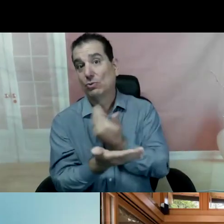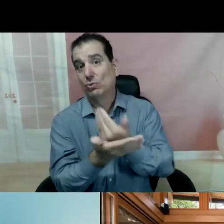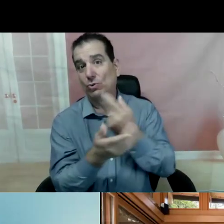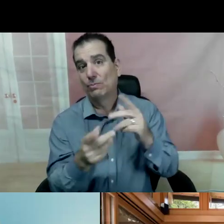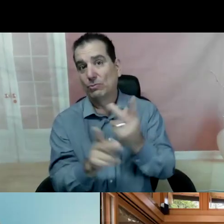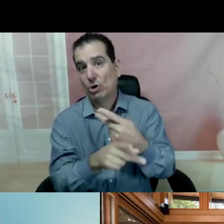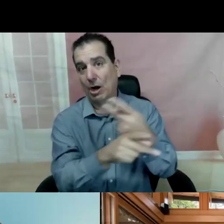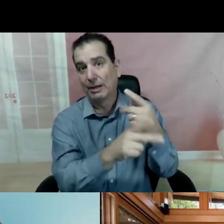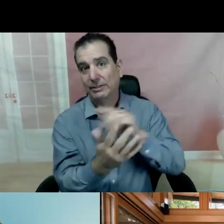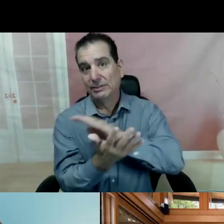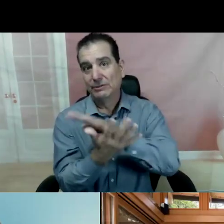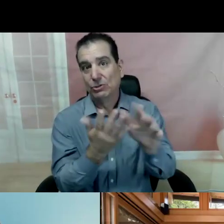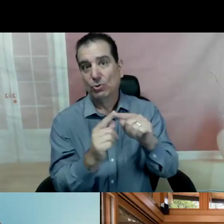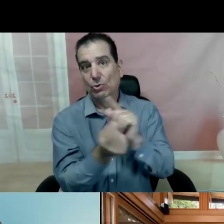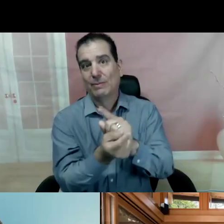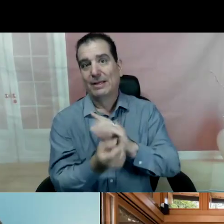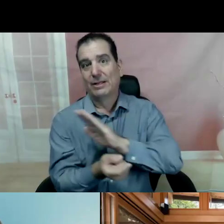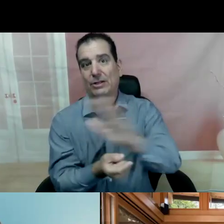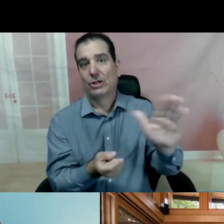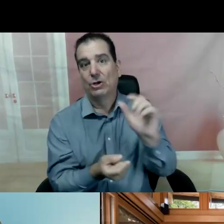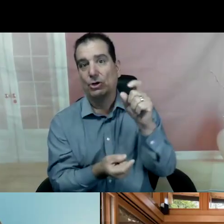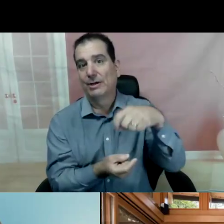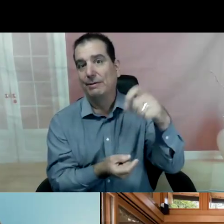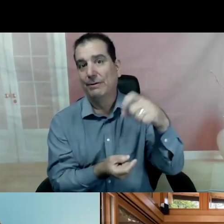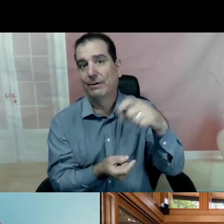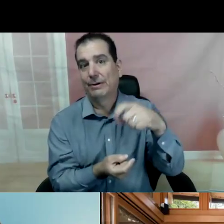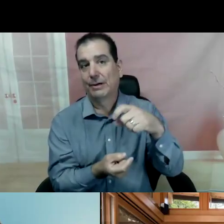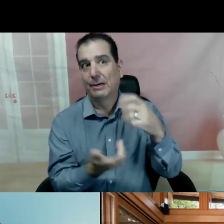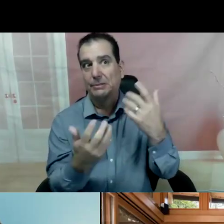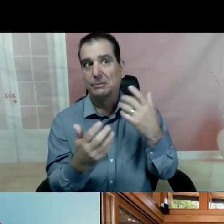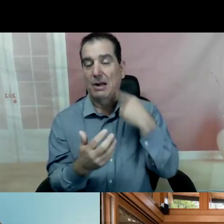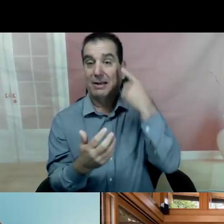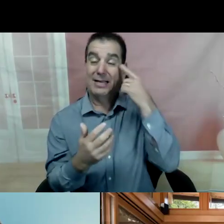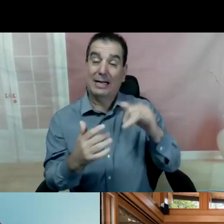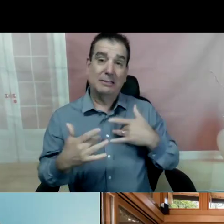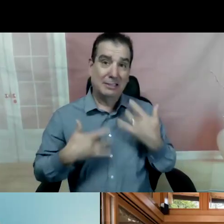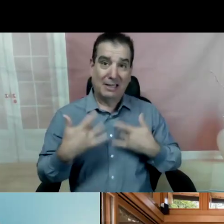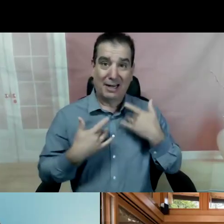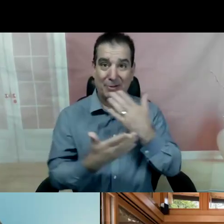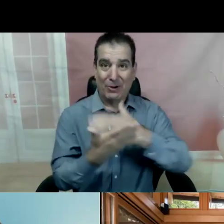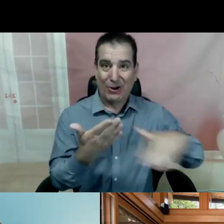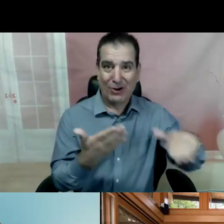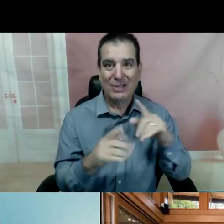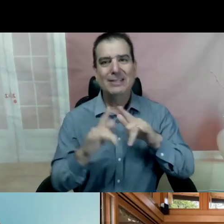area to see if the new products will be able to meet the needs of the various populations.